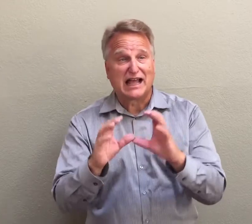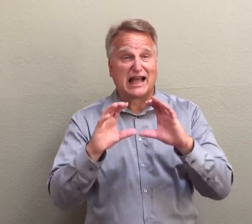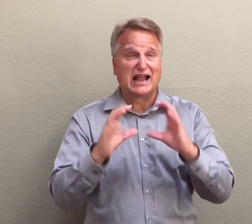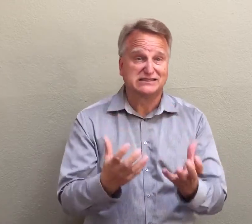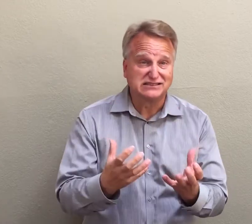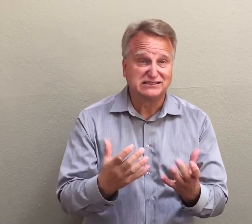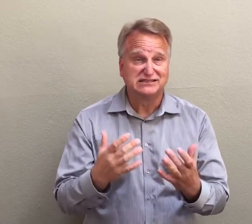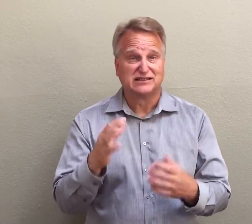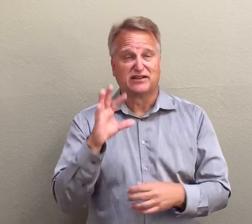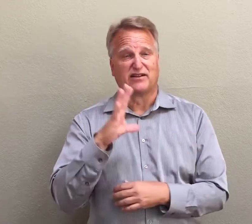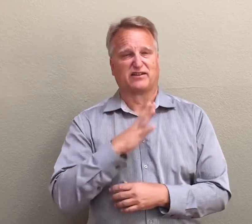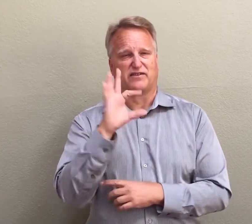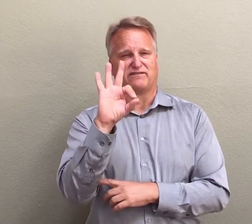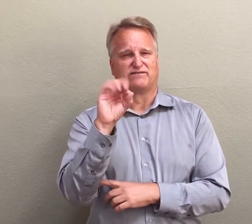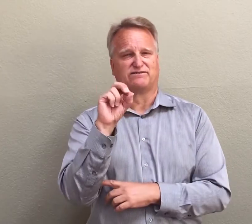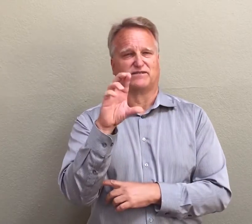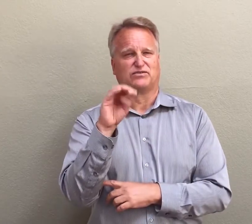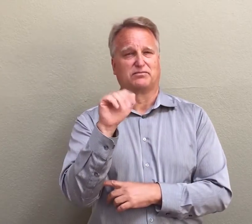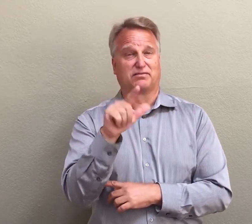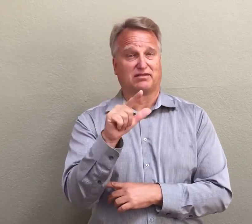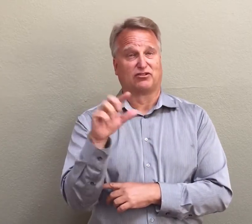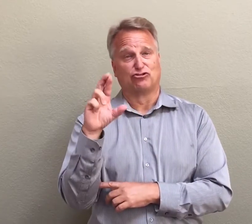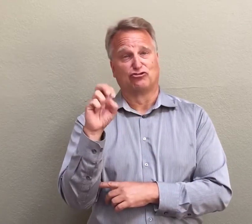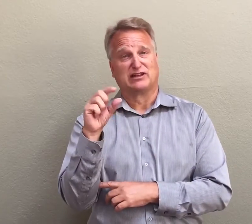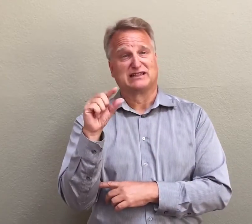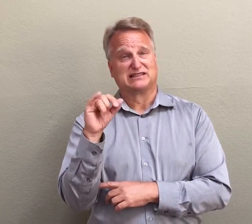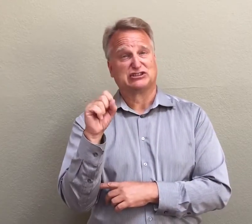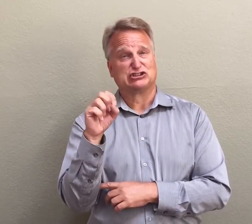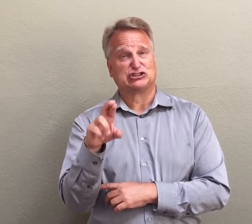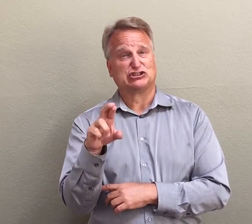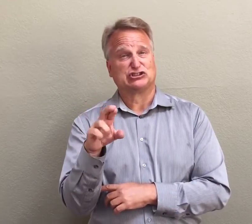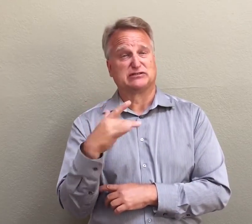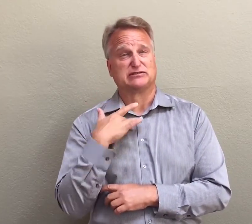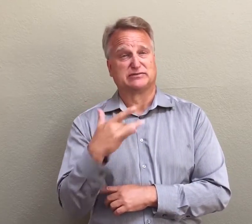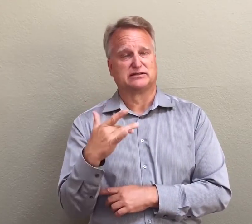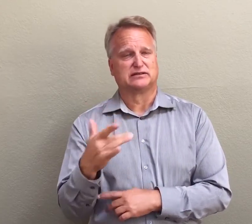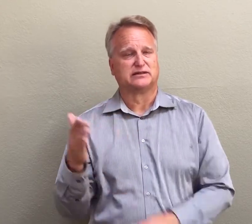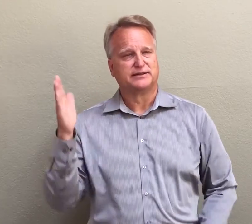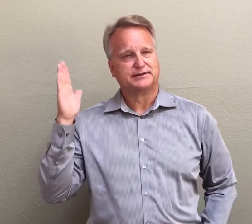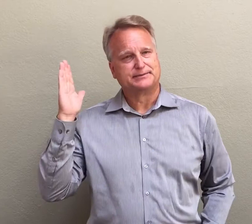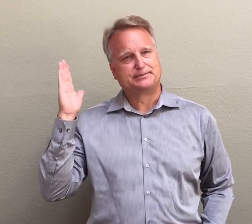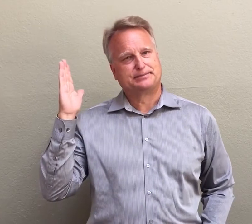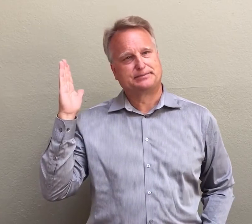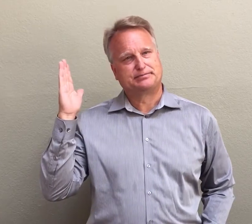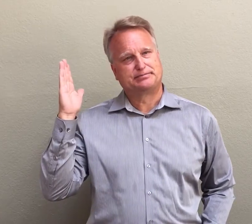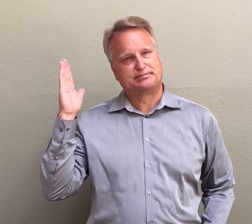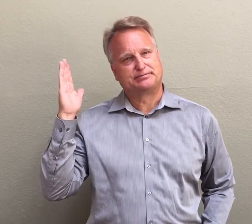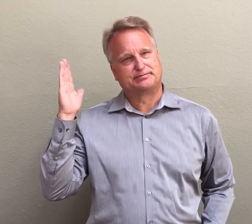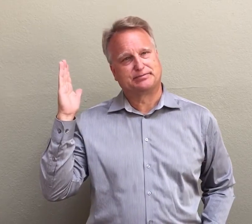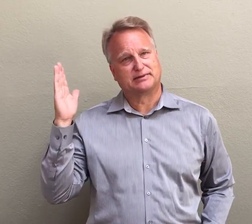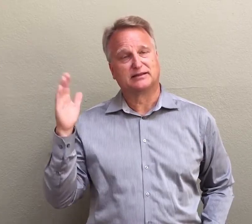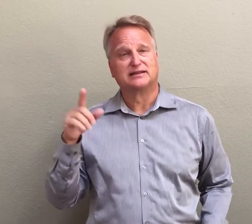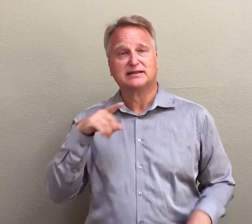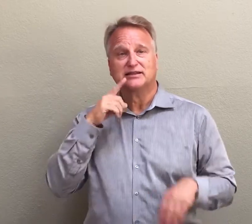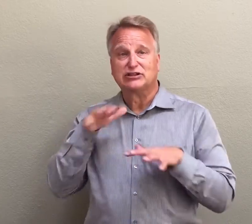classes using a formal register, with the presenter doing all the talking and